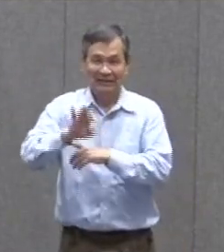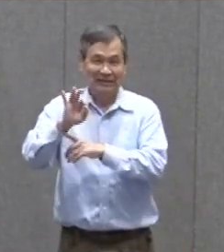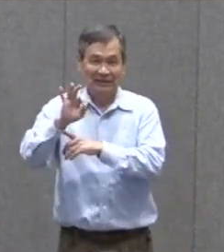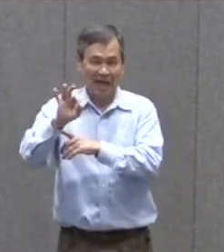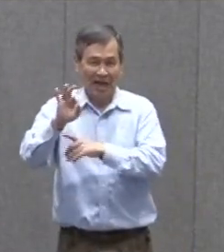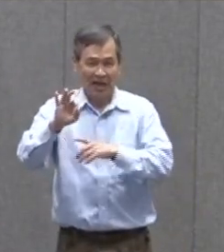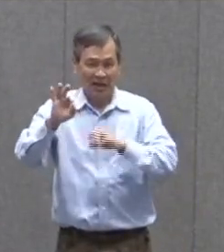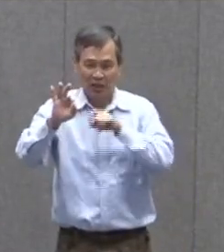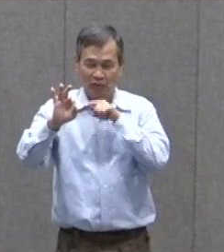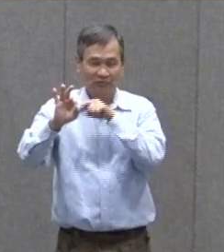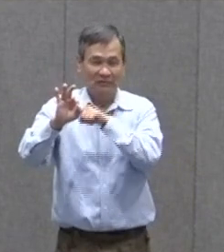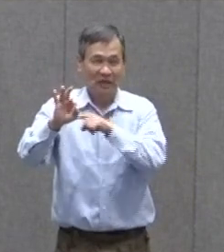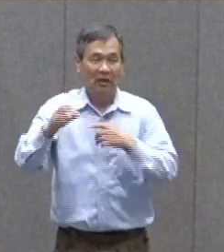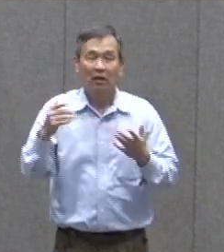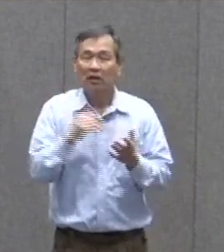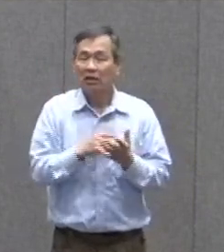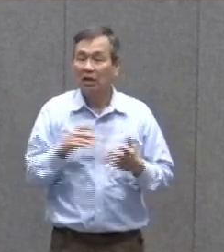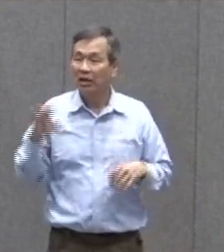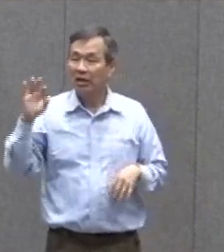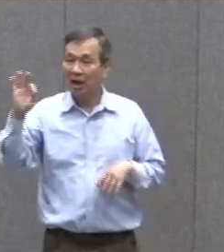Let's compare nine to some other numbers.